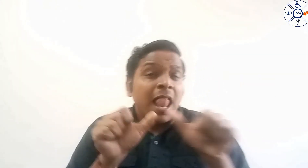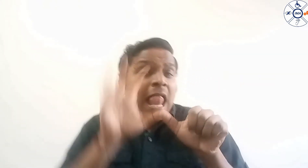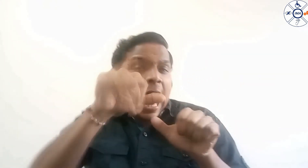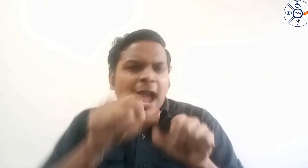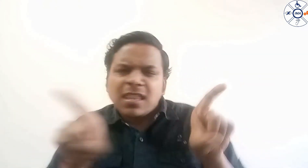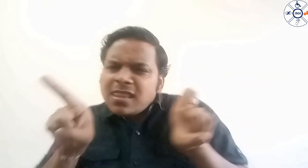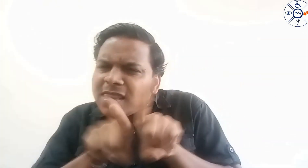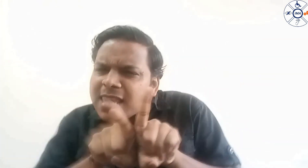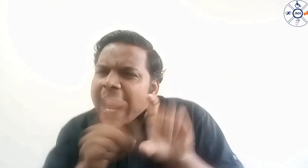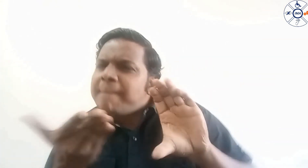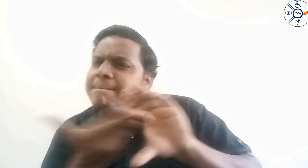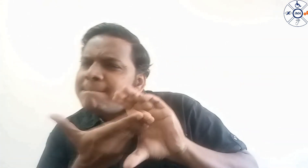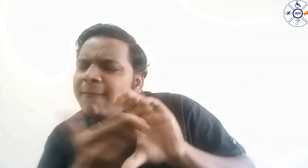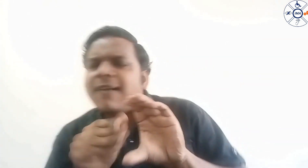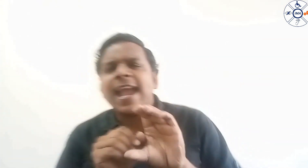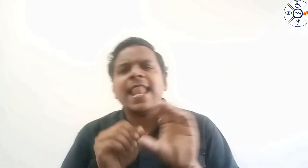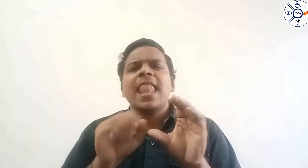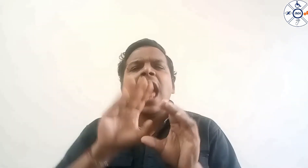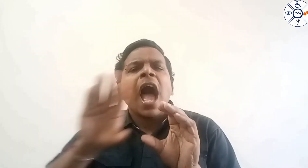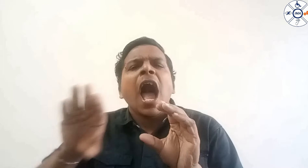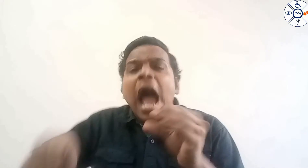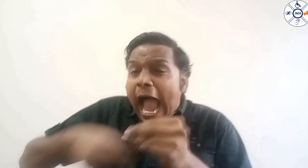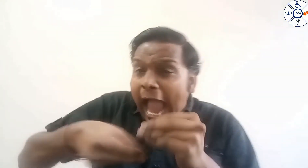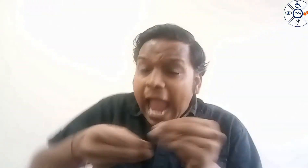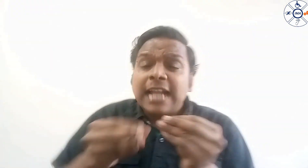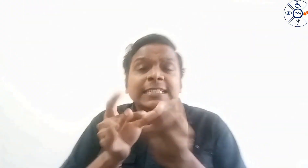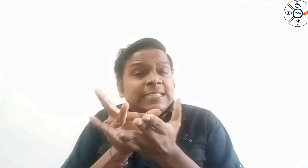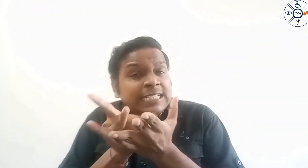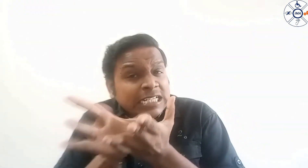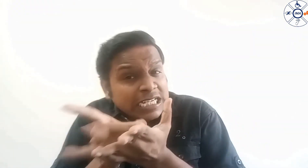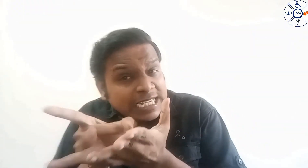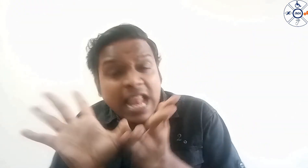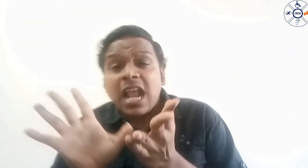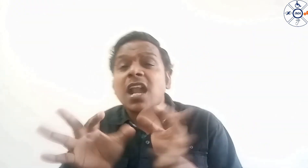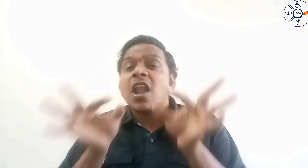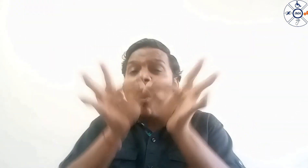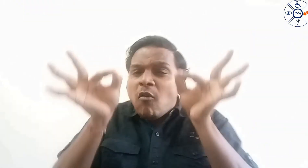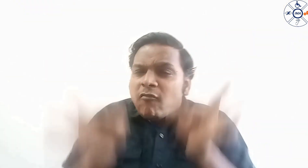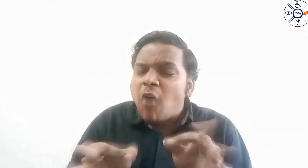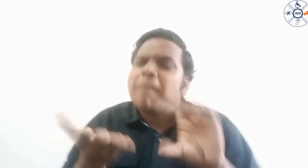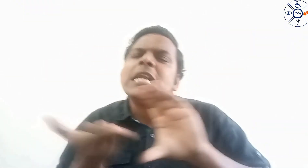file at the same time and they can add, they can edit, they can update and they can format,